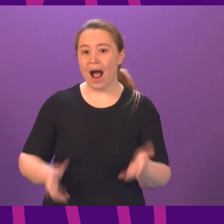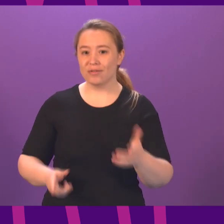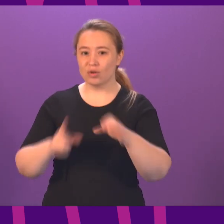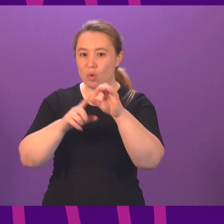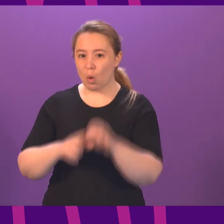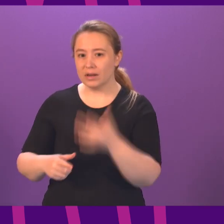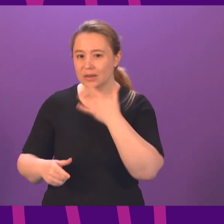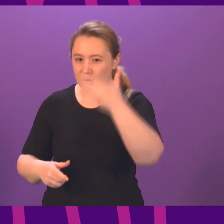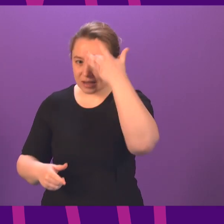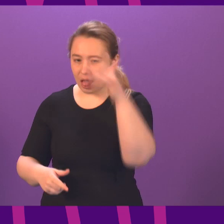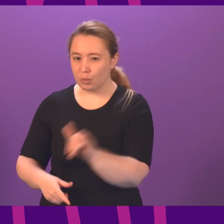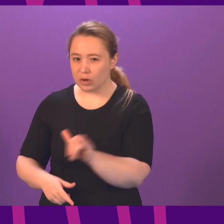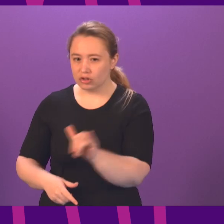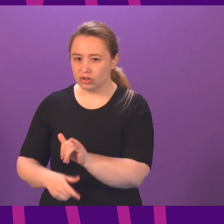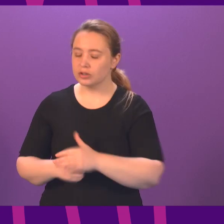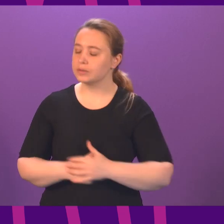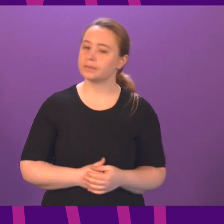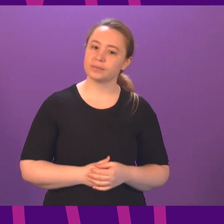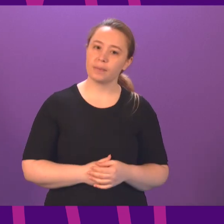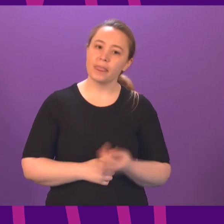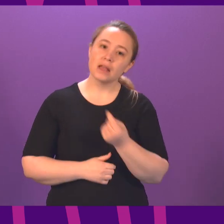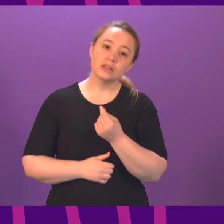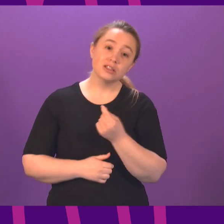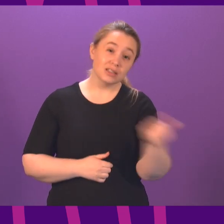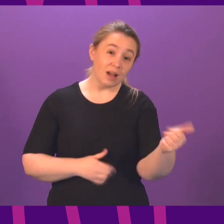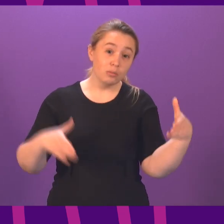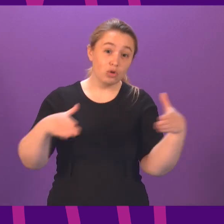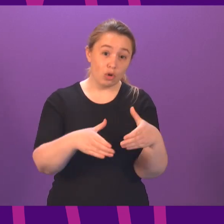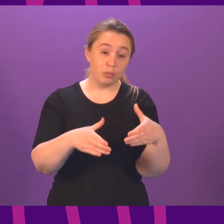any arguments that are made for particular groups, so I suppose that the short answer